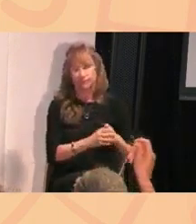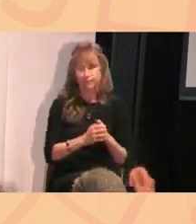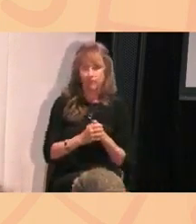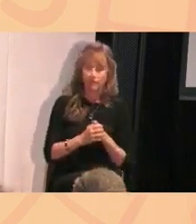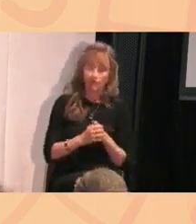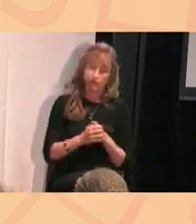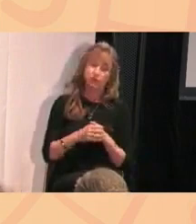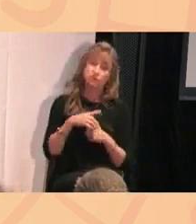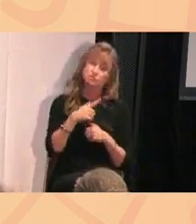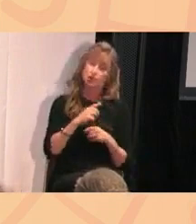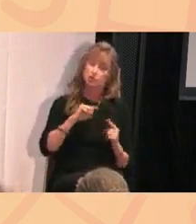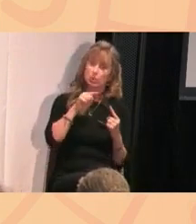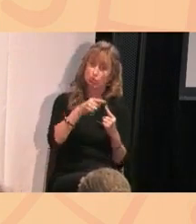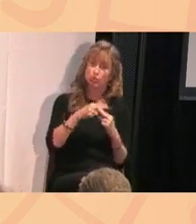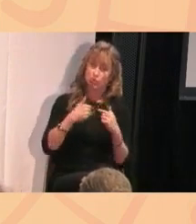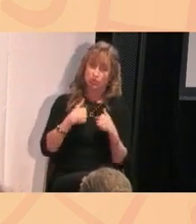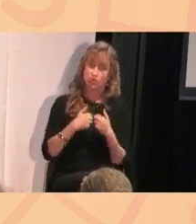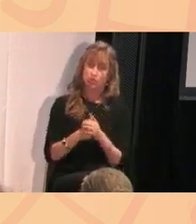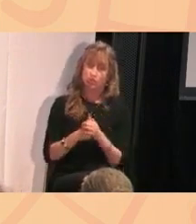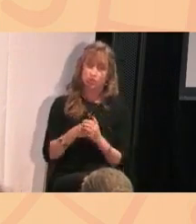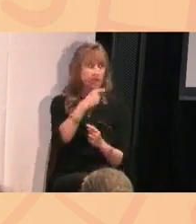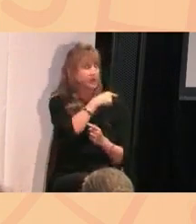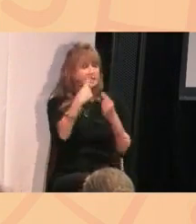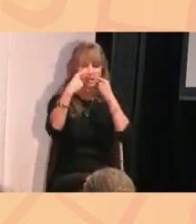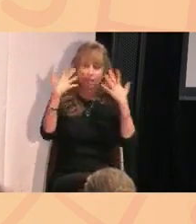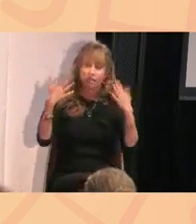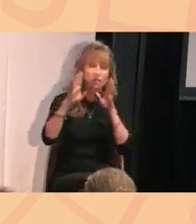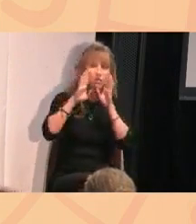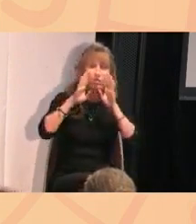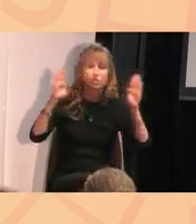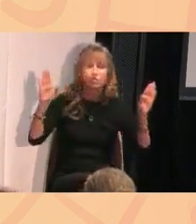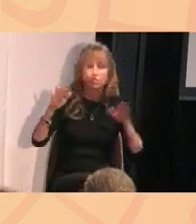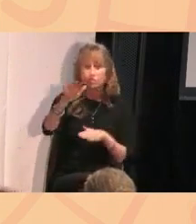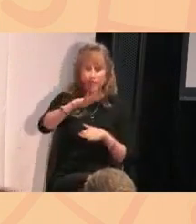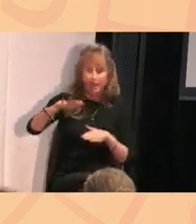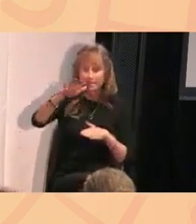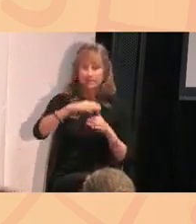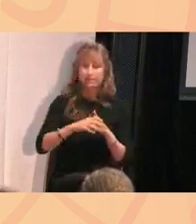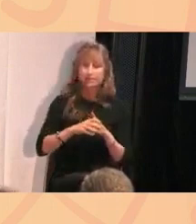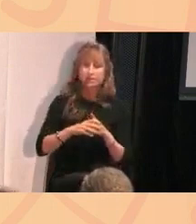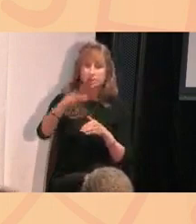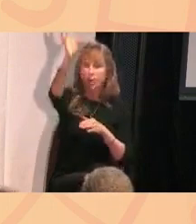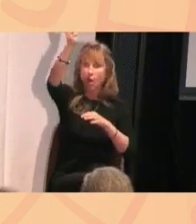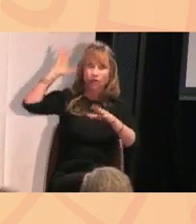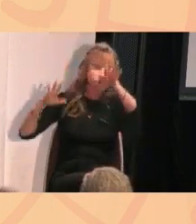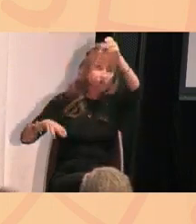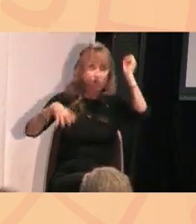And, you know, the nothing important happened bin of little victories.